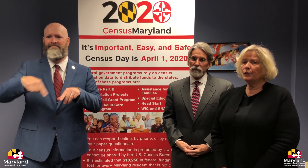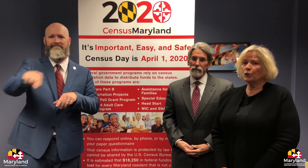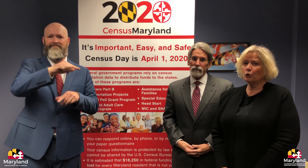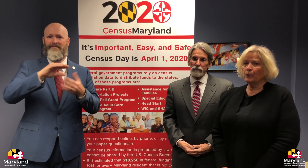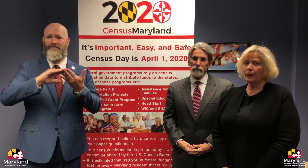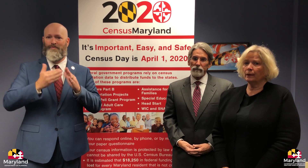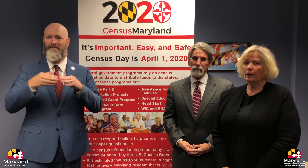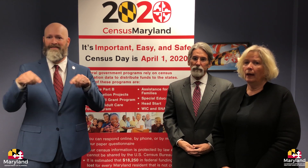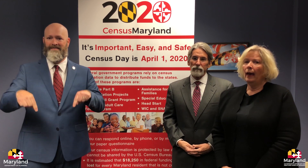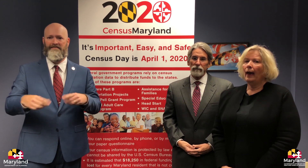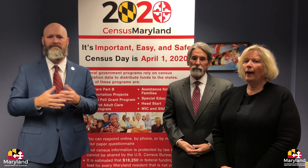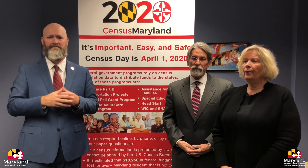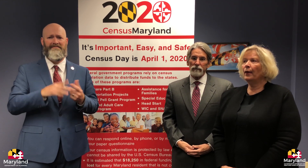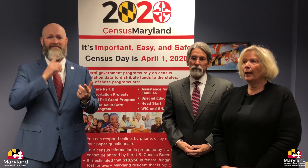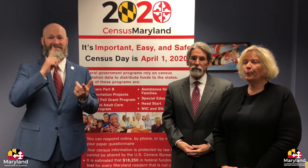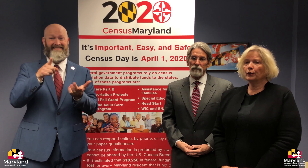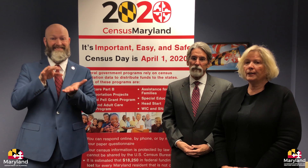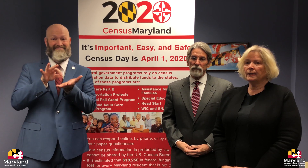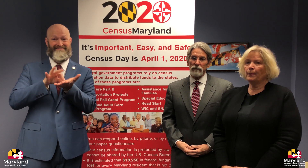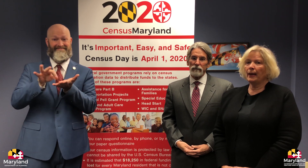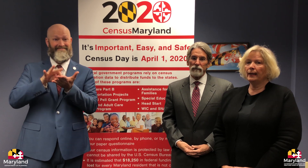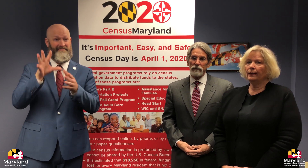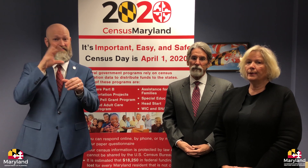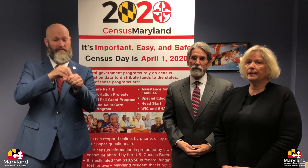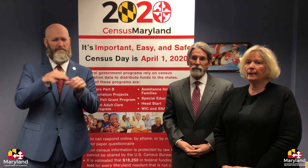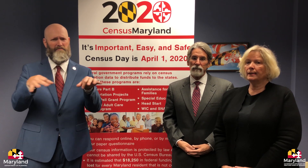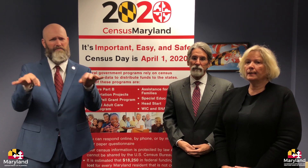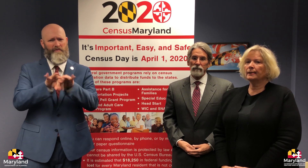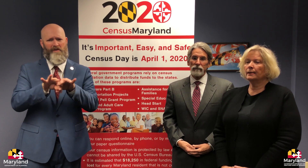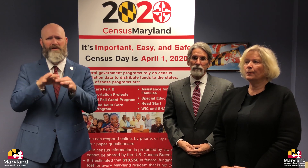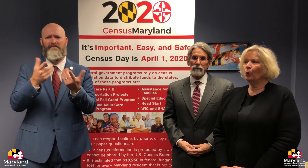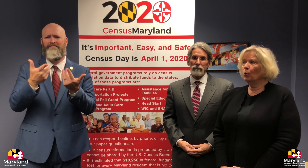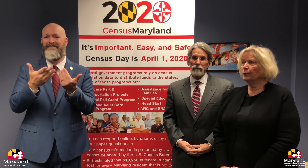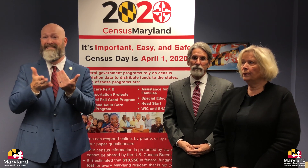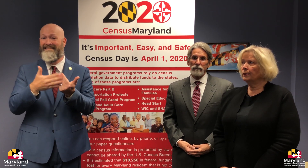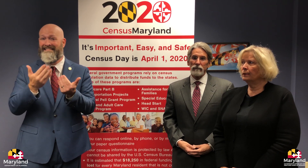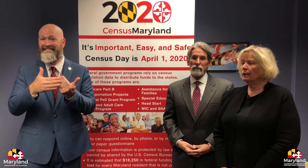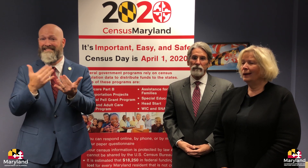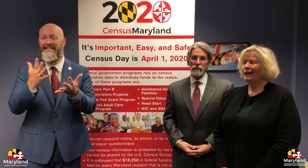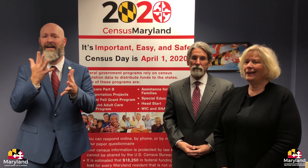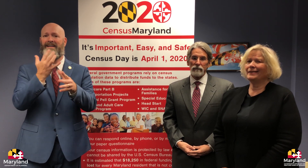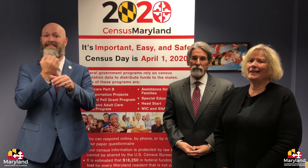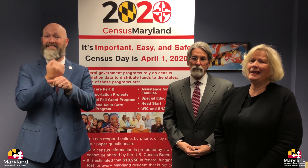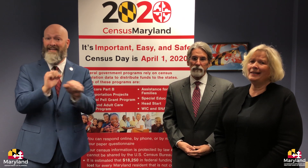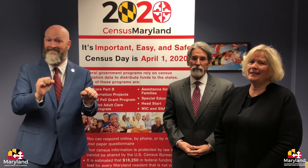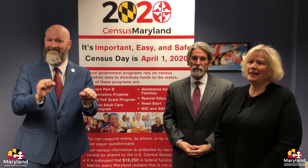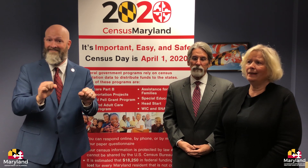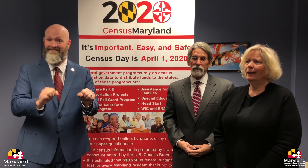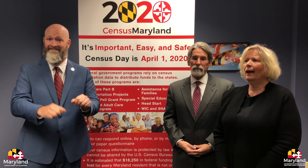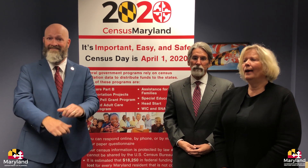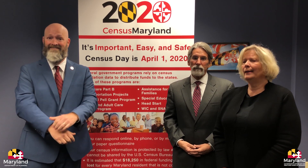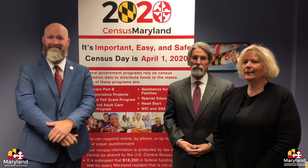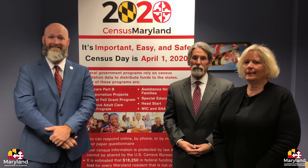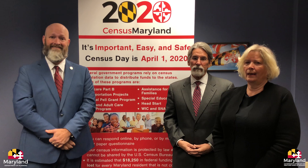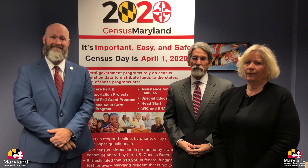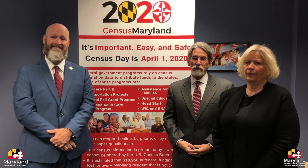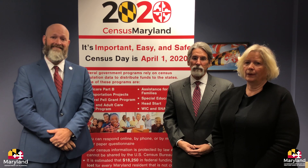is distributed, and that participating in the Census is Important, Easy, and Safe.